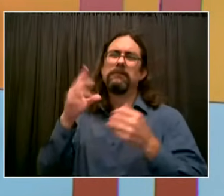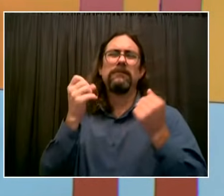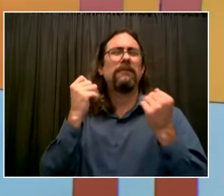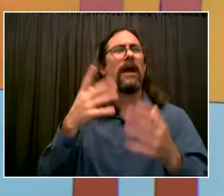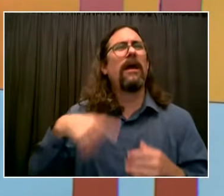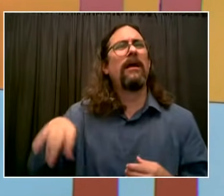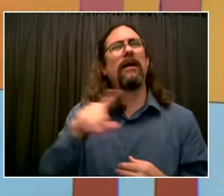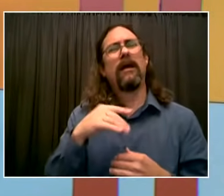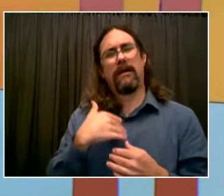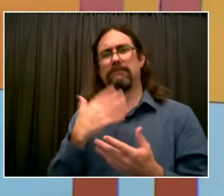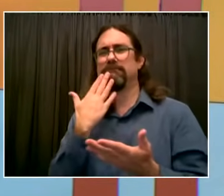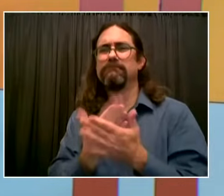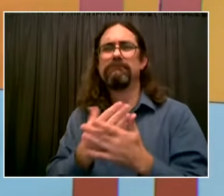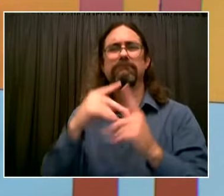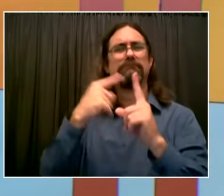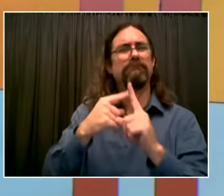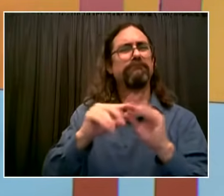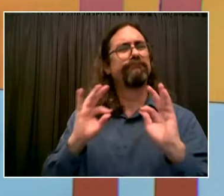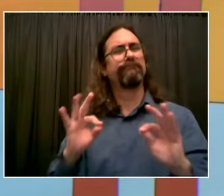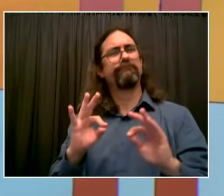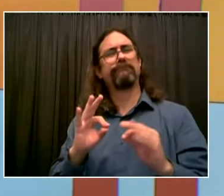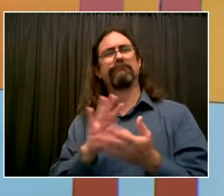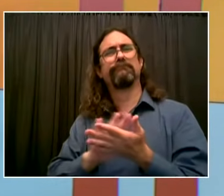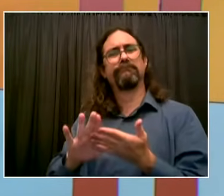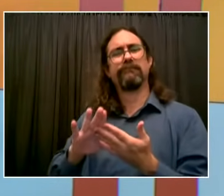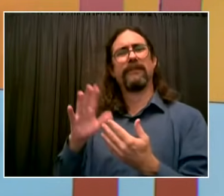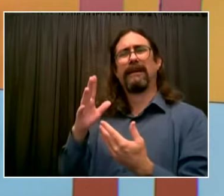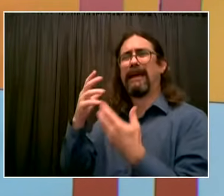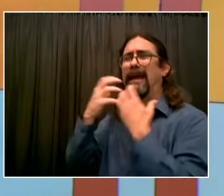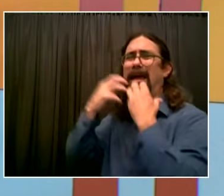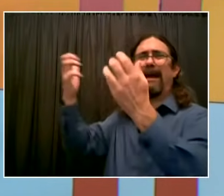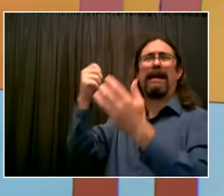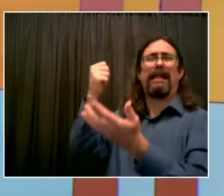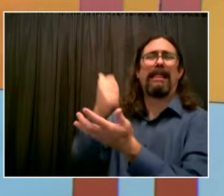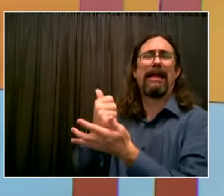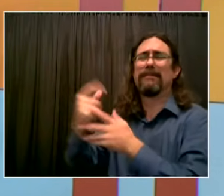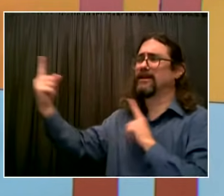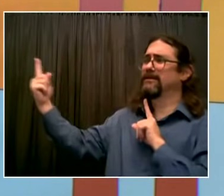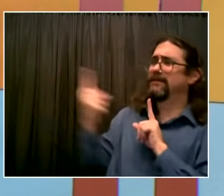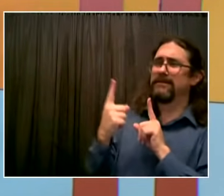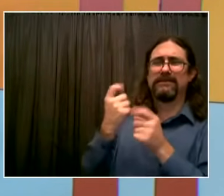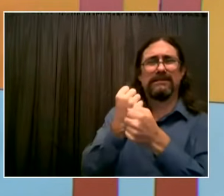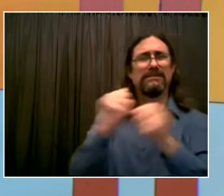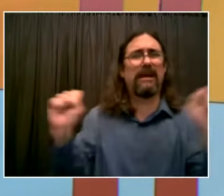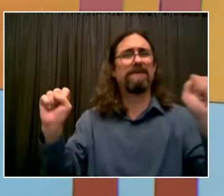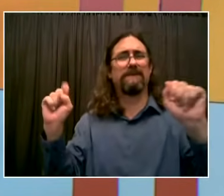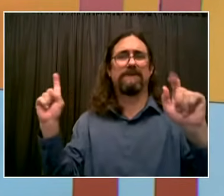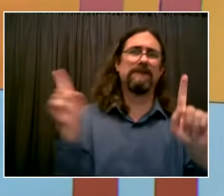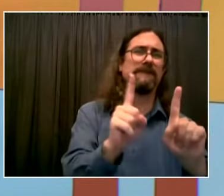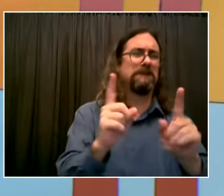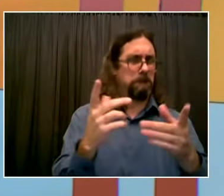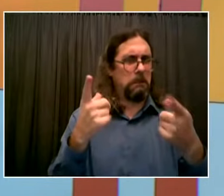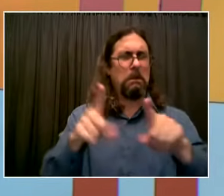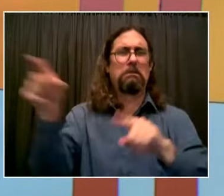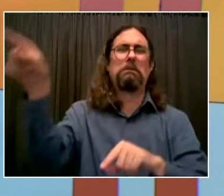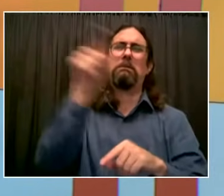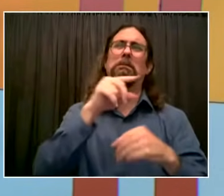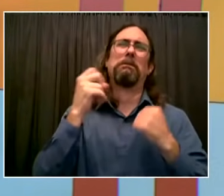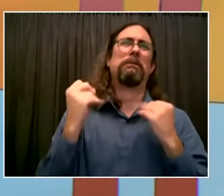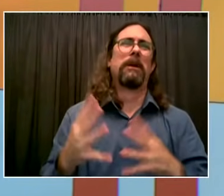MOMTSEN WHERE NYPD AND OFFICERS MADE A REAL POSITIVE IMPACT SAVING LIVES AS I SAY AT EVERY